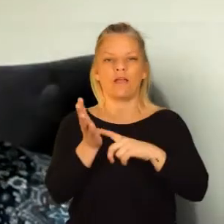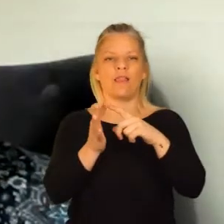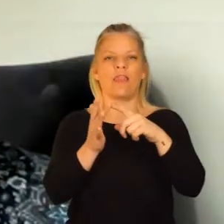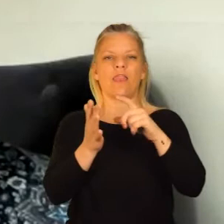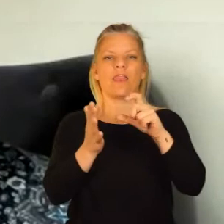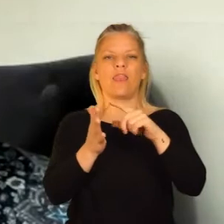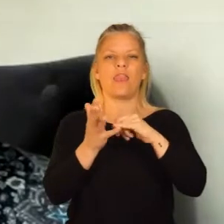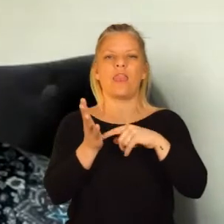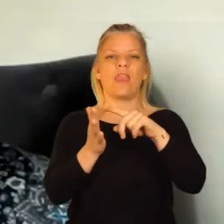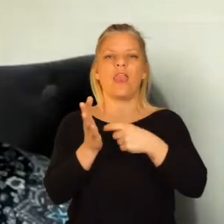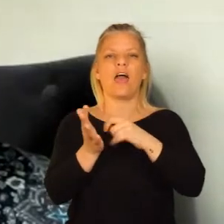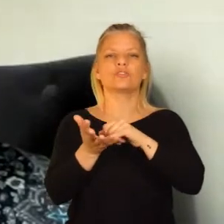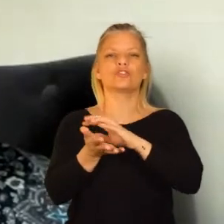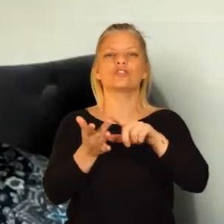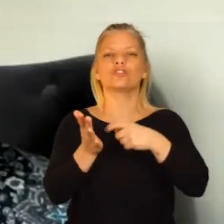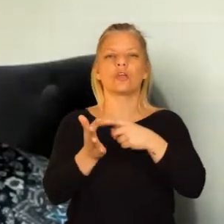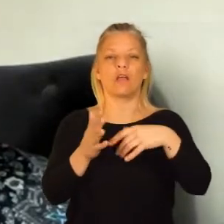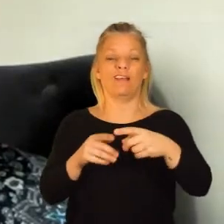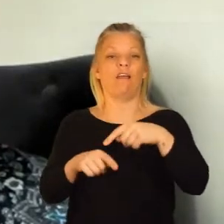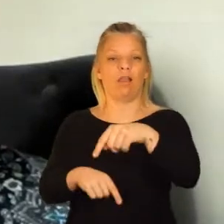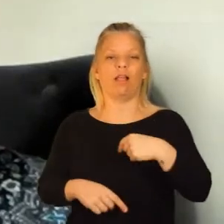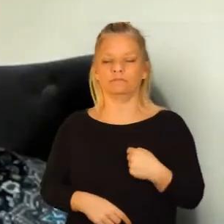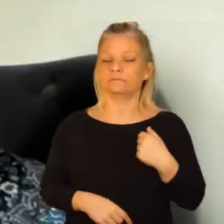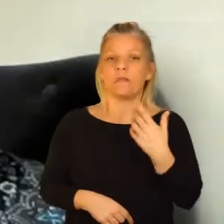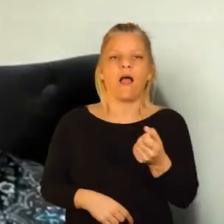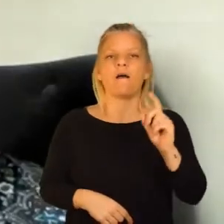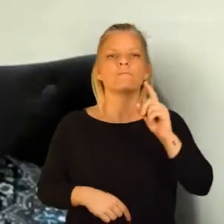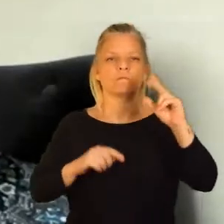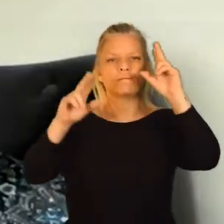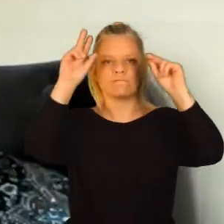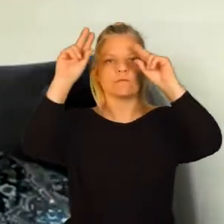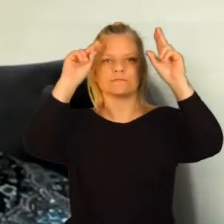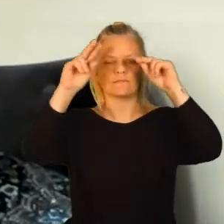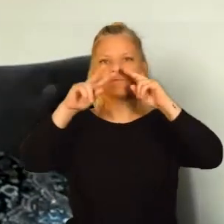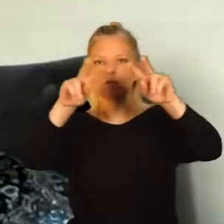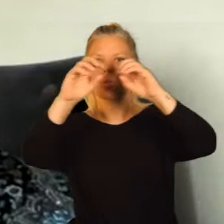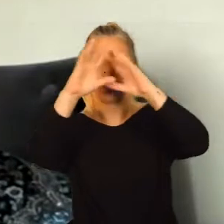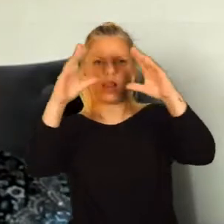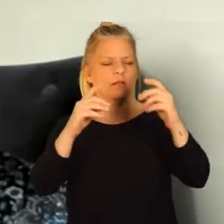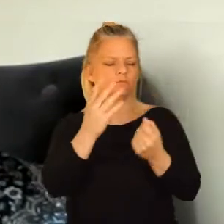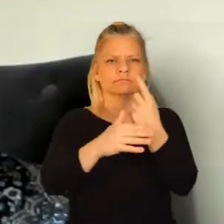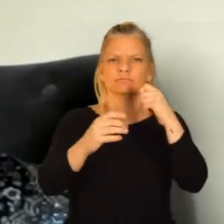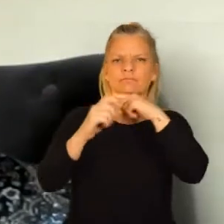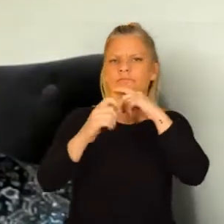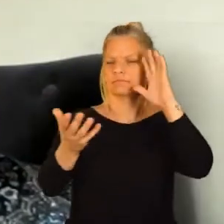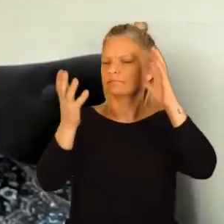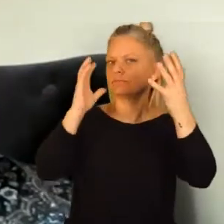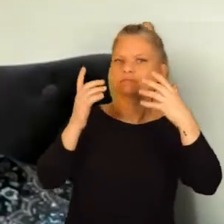I have voices visions unusual beliefs and a whole host of stuff that gets diagnosed,